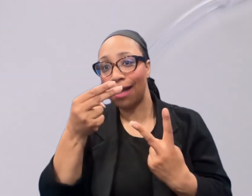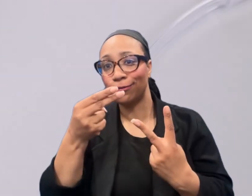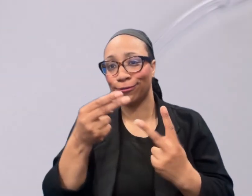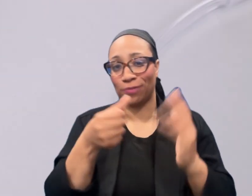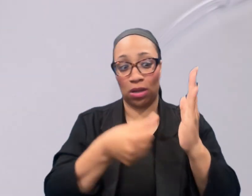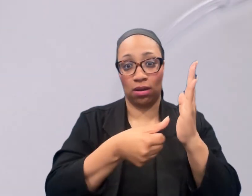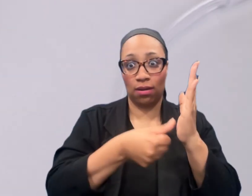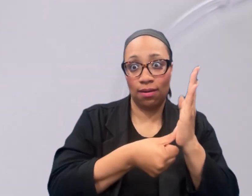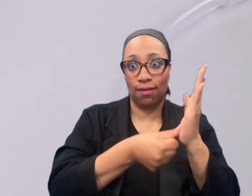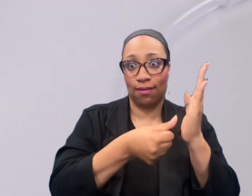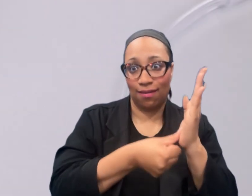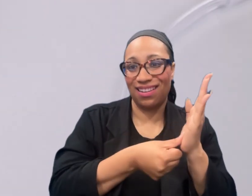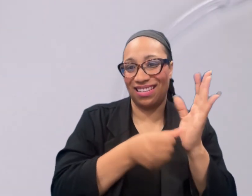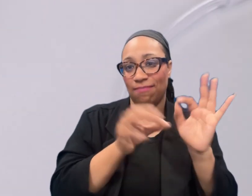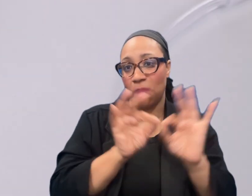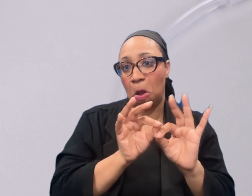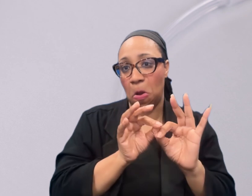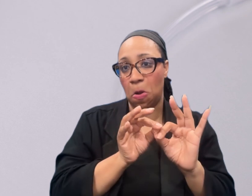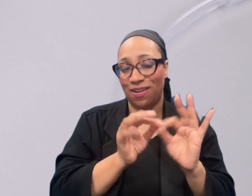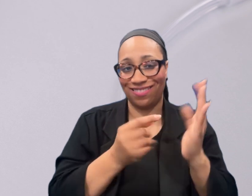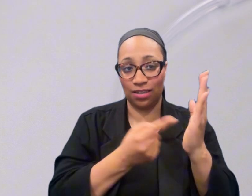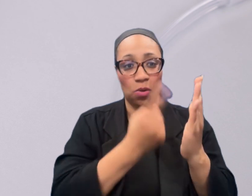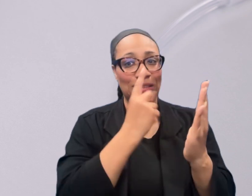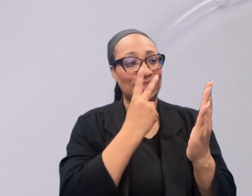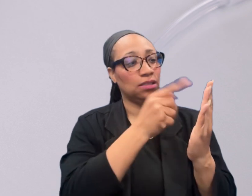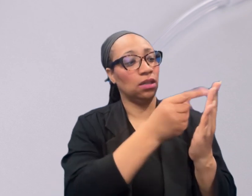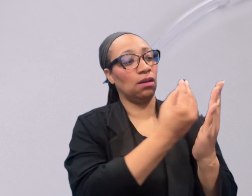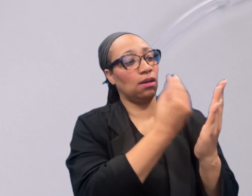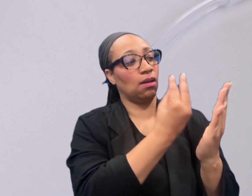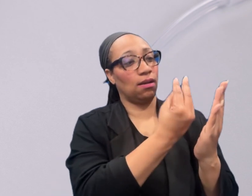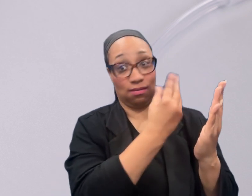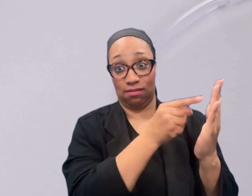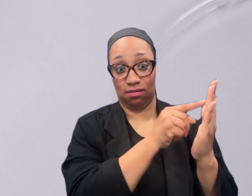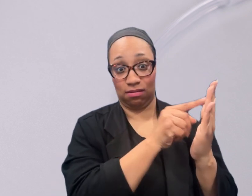you just press and hold that power button. It turns it right off. And again, when you turn